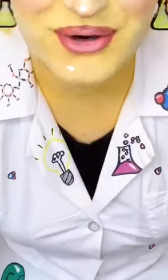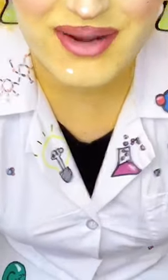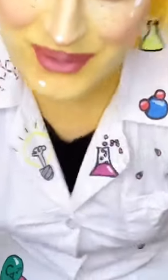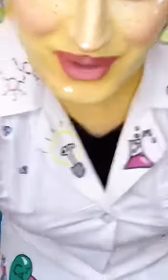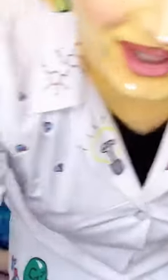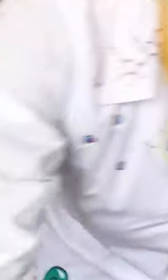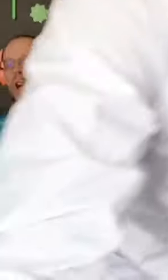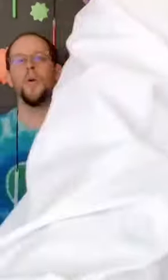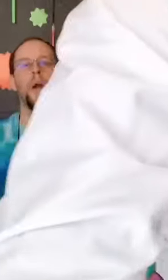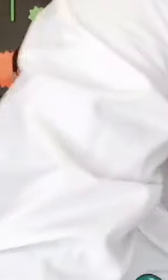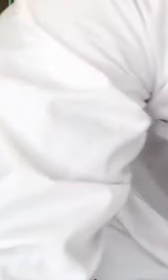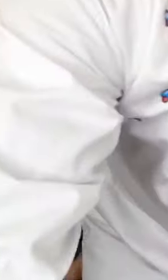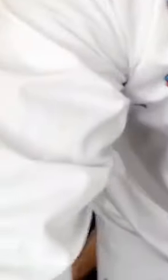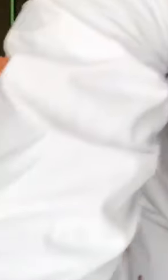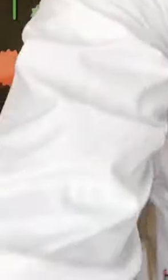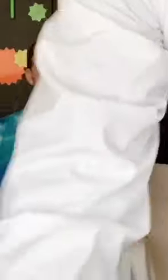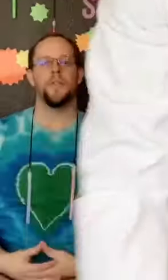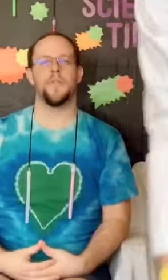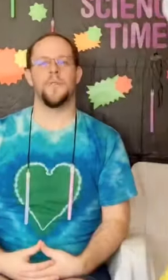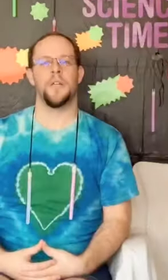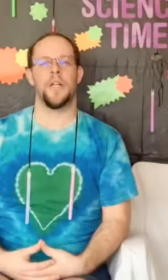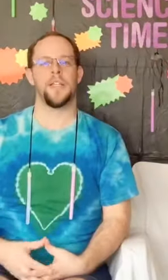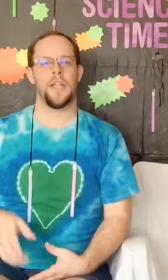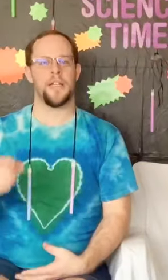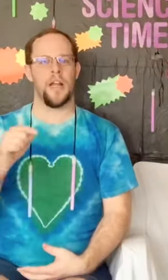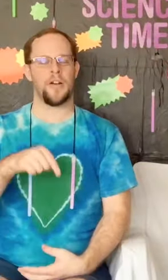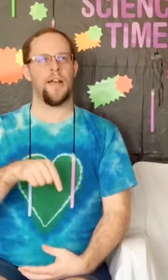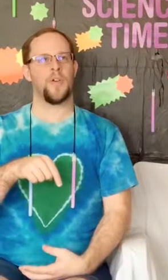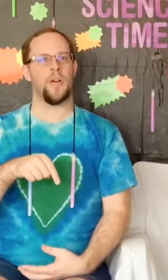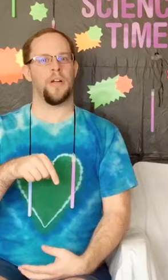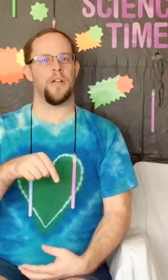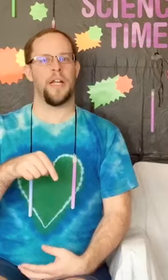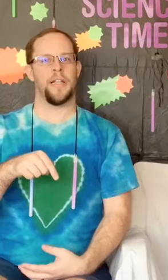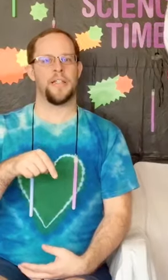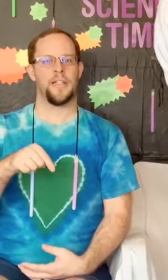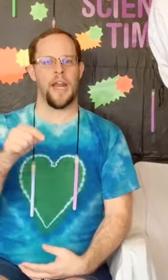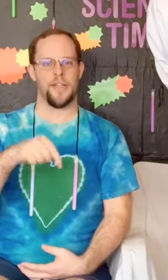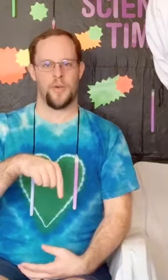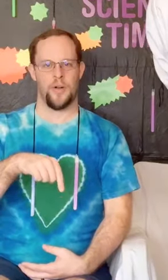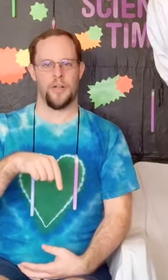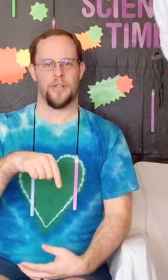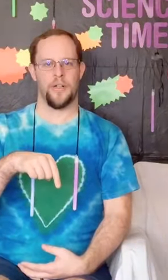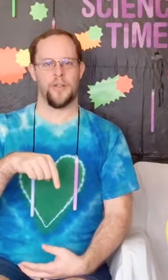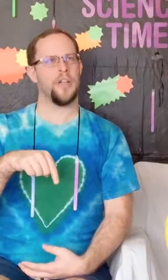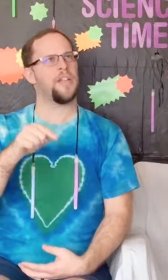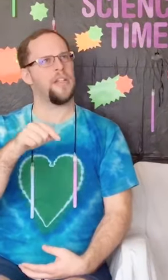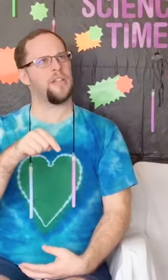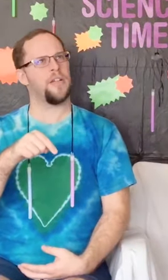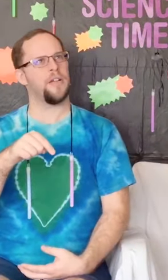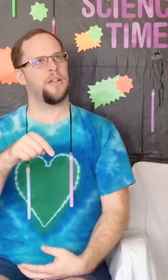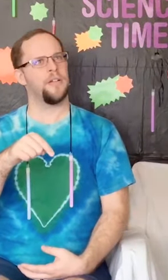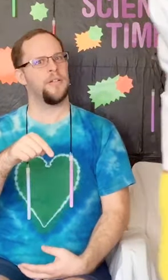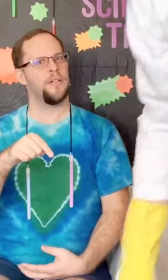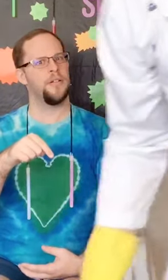Craft Corner! AAARON: Wait, wait, wait. CALI: What? It's not craft corner. CALI: No? AARON: It's Science Corner. Isn't it? CALI: Yes!